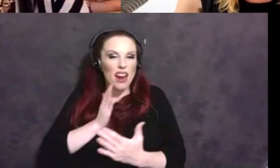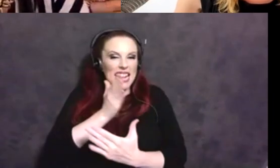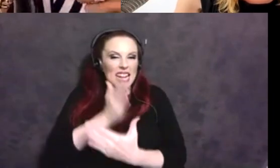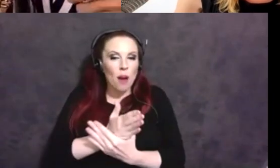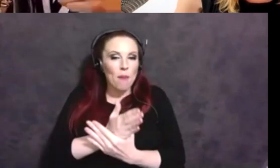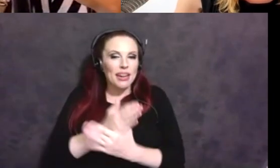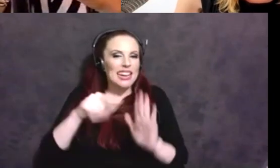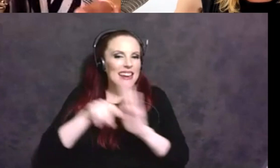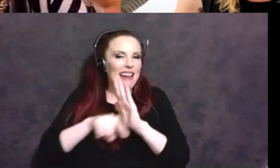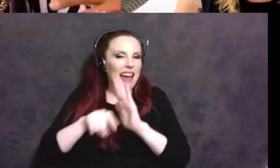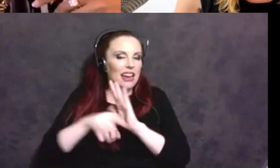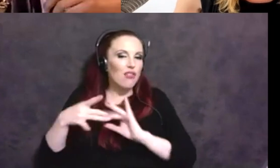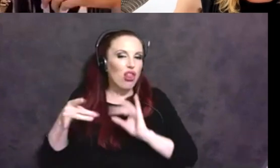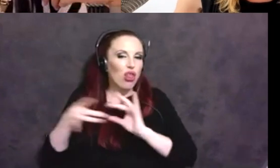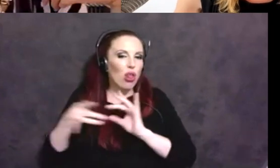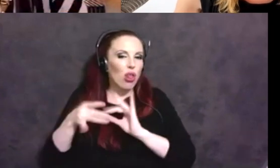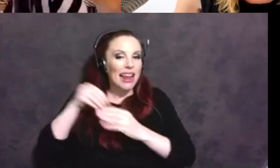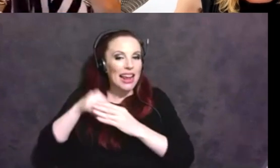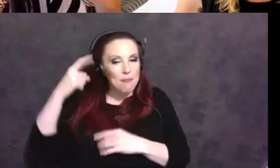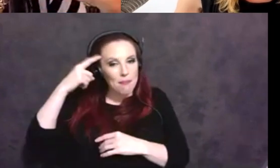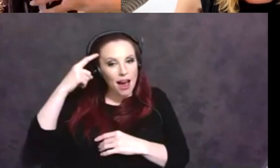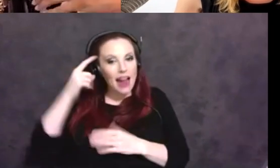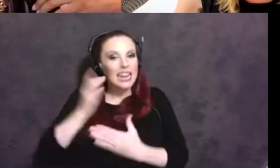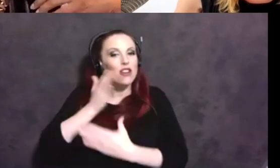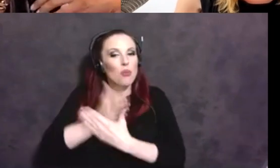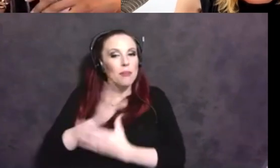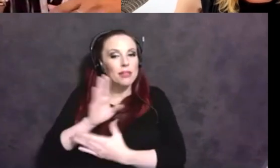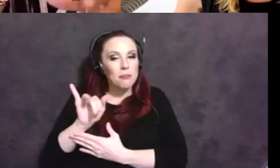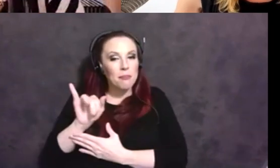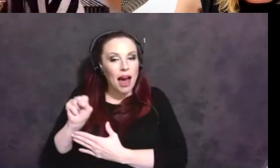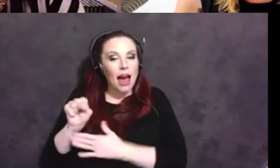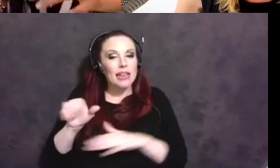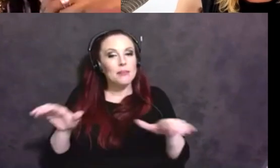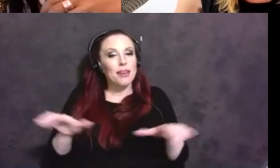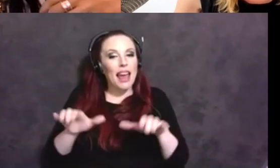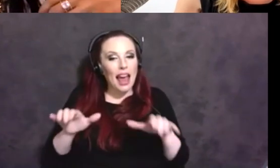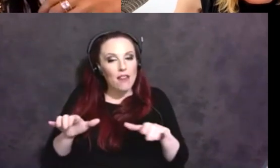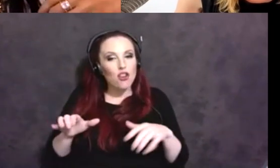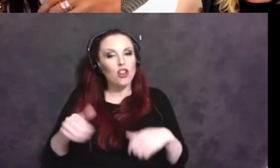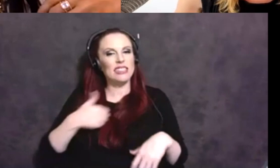you are OK, you are safe, calm yourself, so being embodied is critical for interrupting